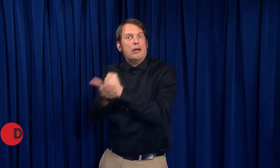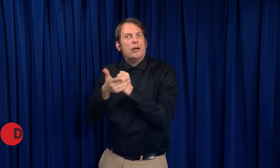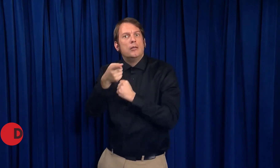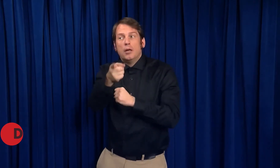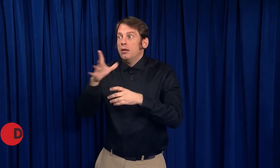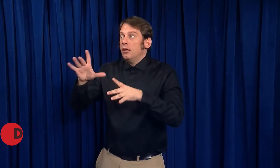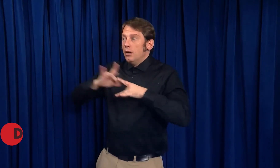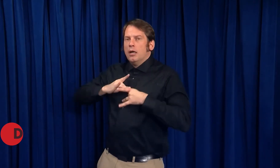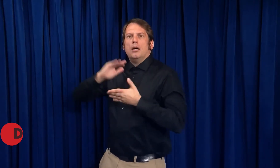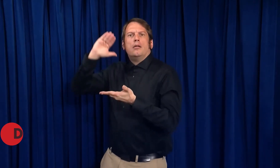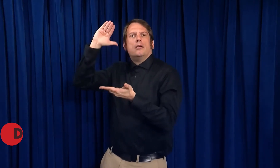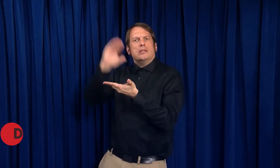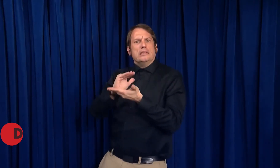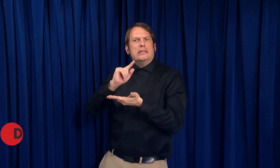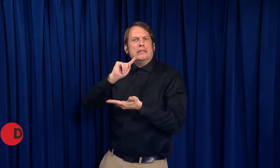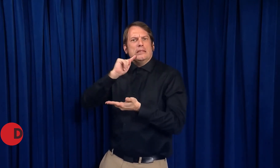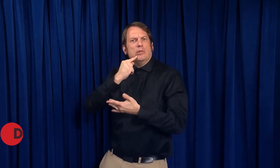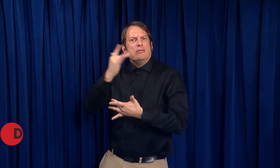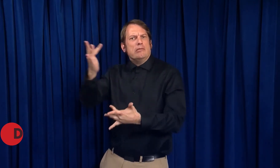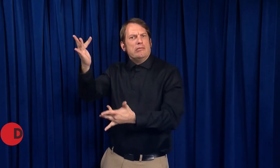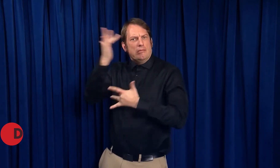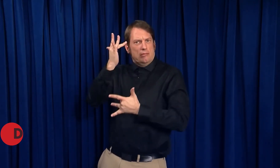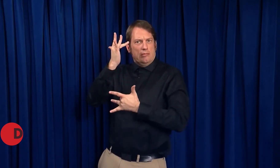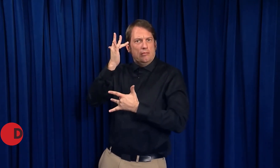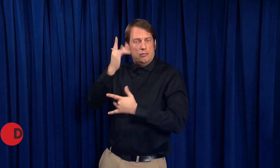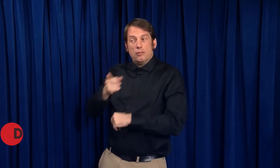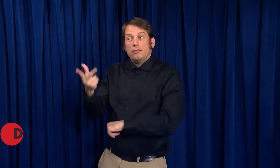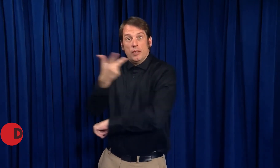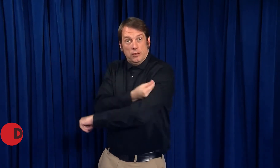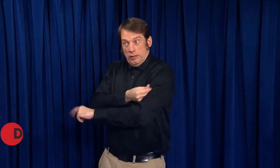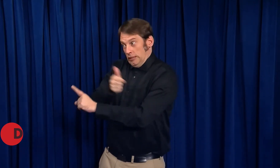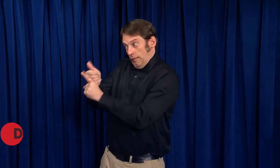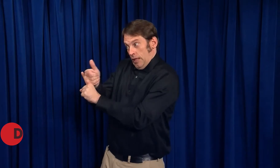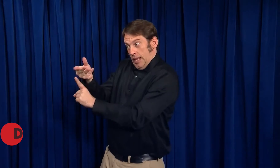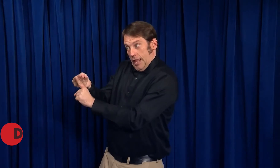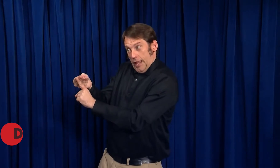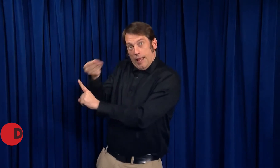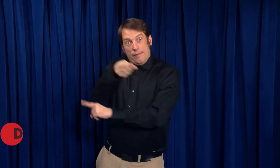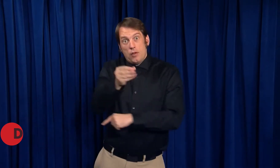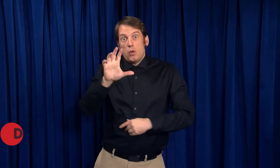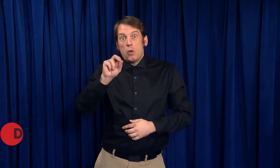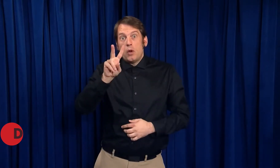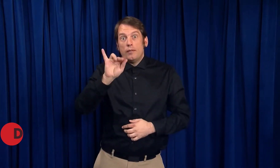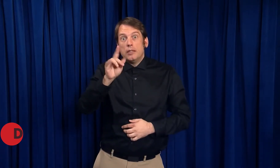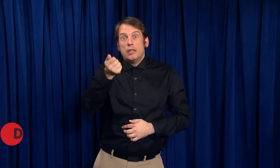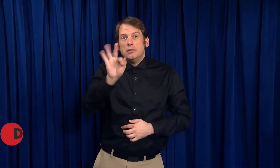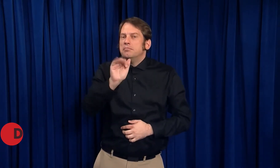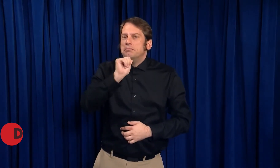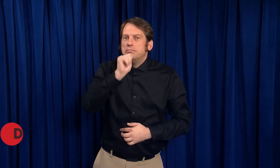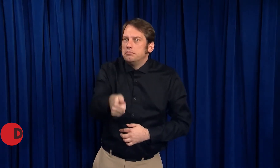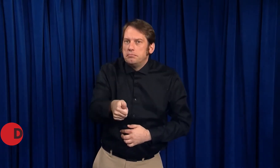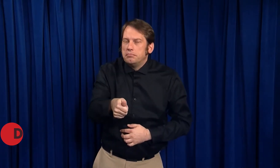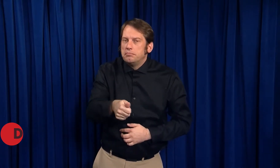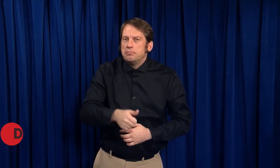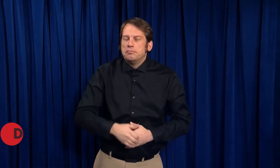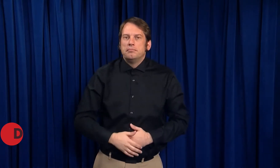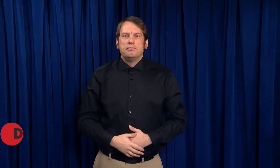and can help reduce the severity of the illness. The shot itself doesn’t give you COVID-19.